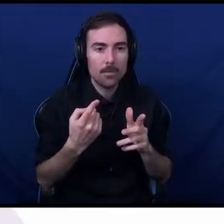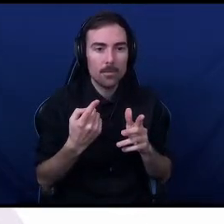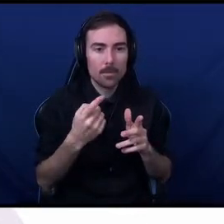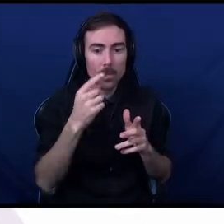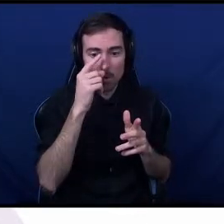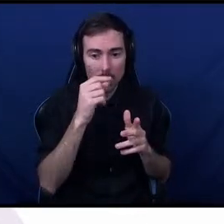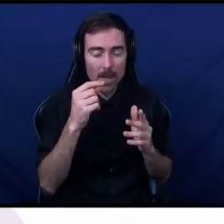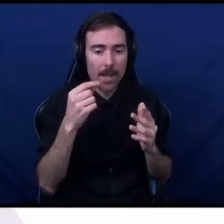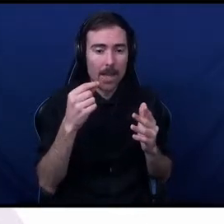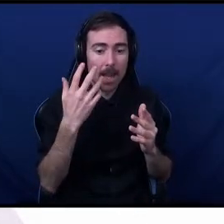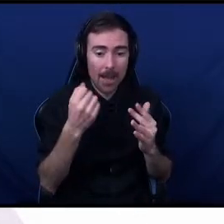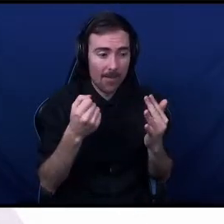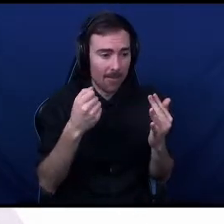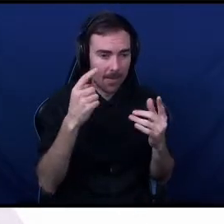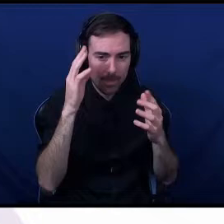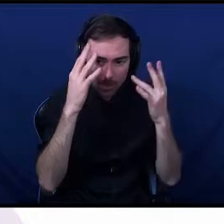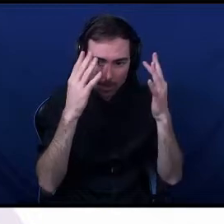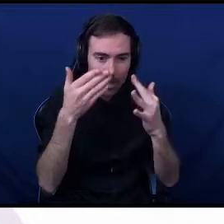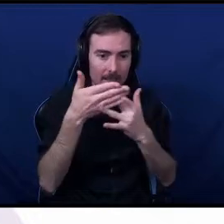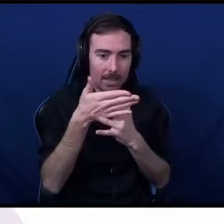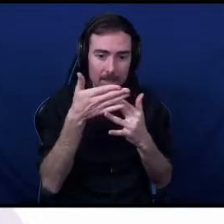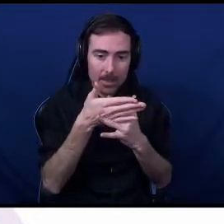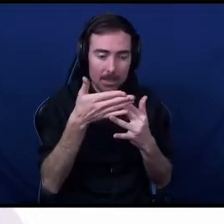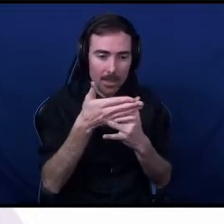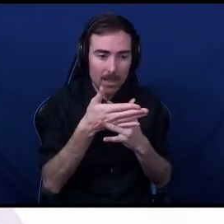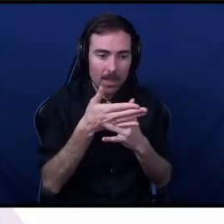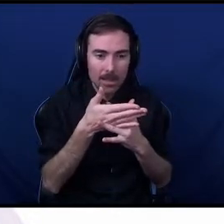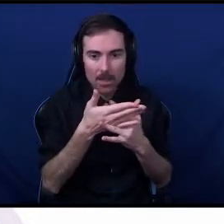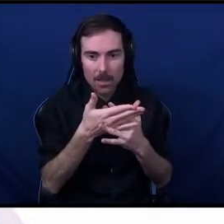considerations. So things like closed captioning, or just